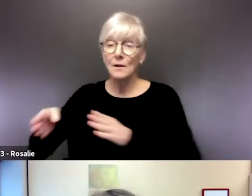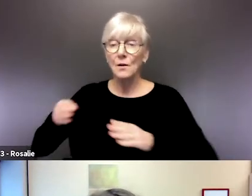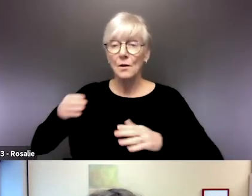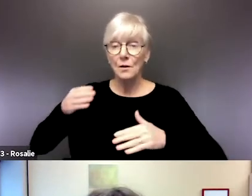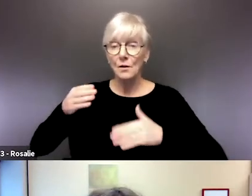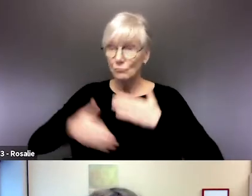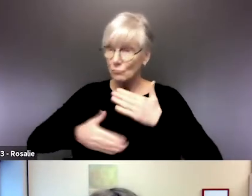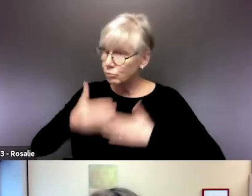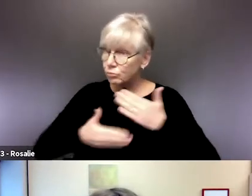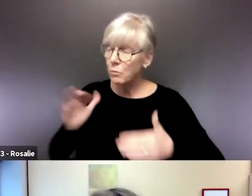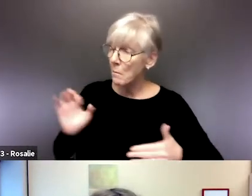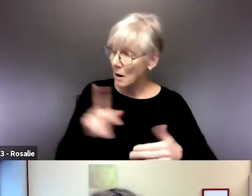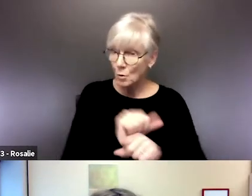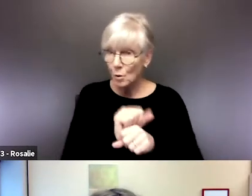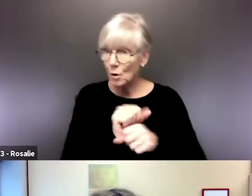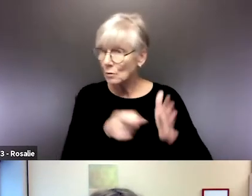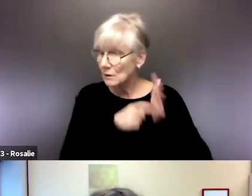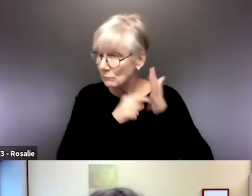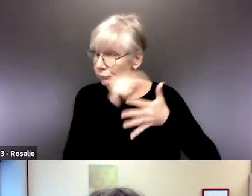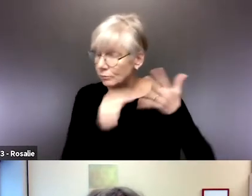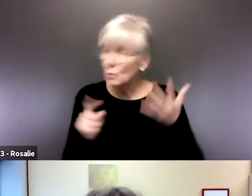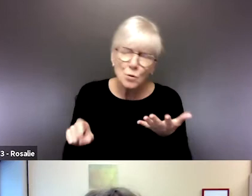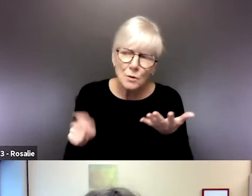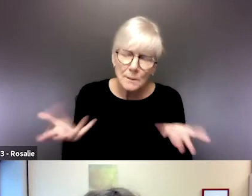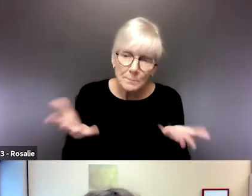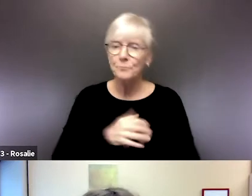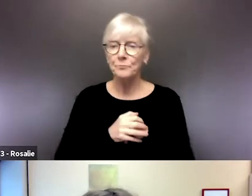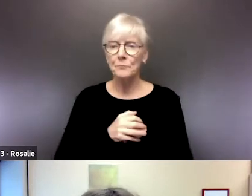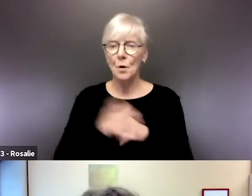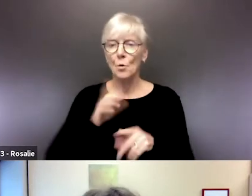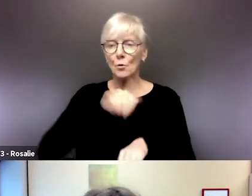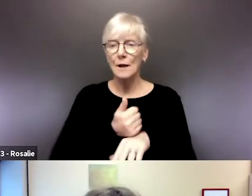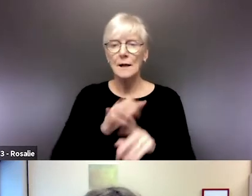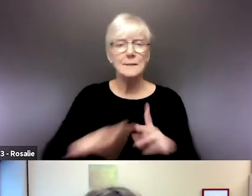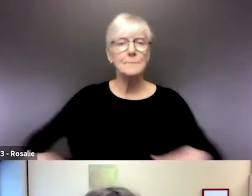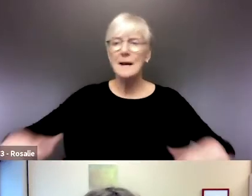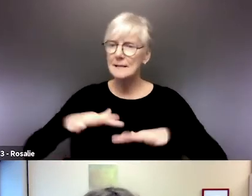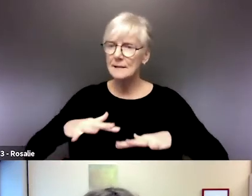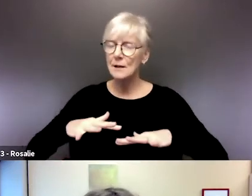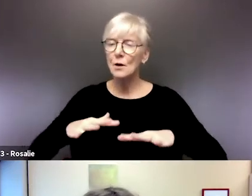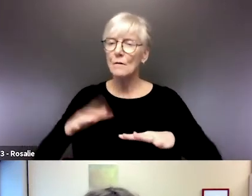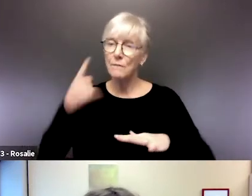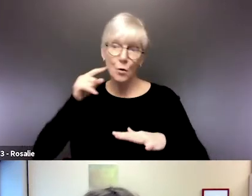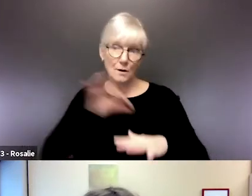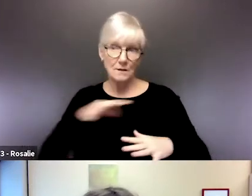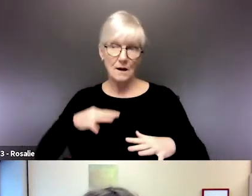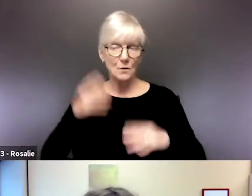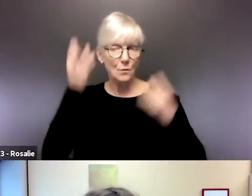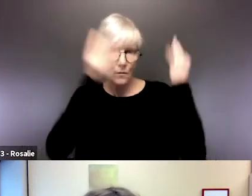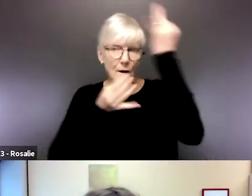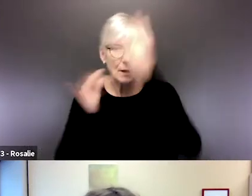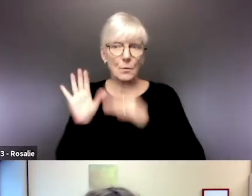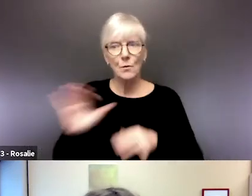for return to work. We create a space to think about work. A space to give to give the worker